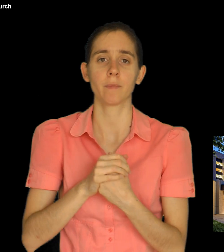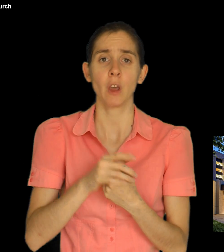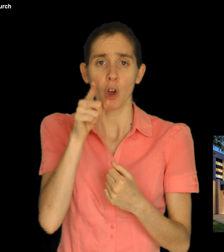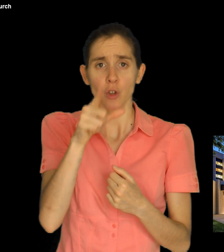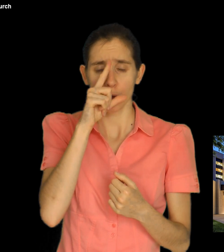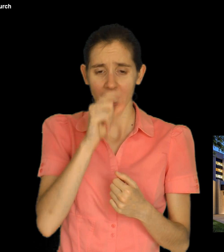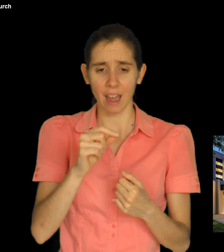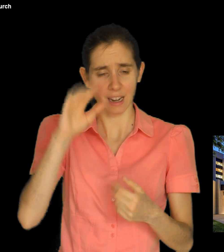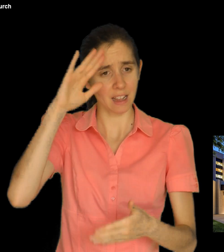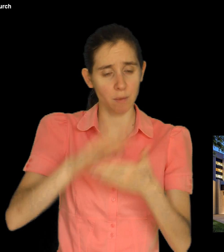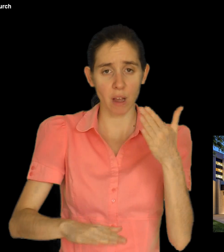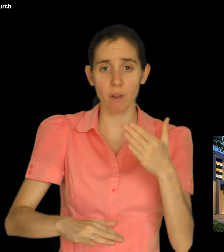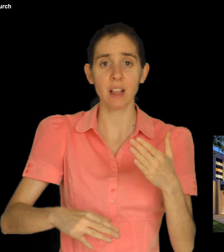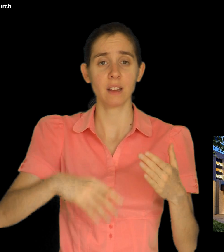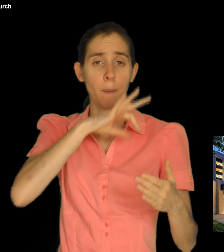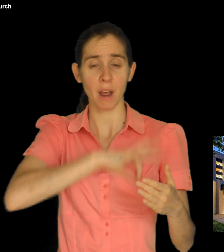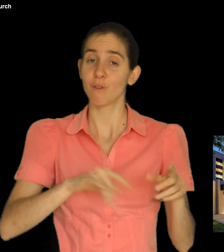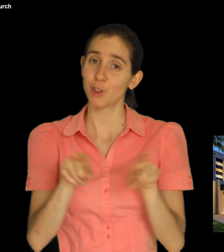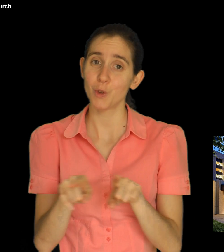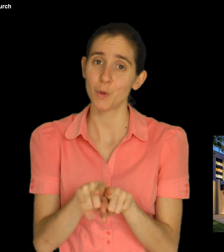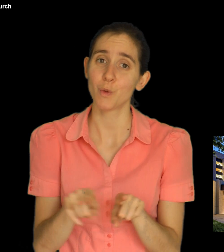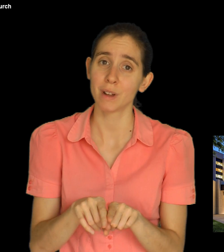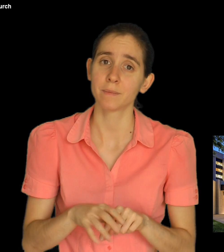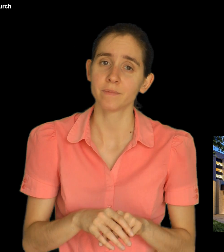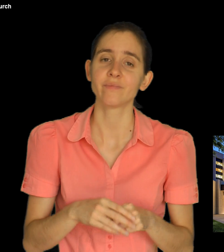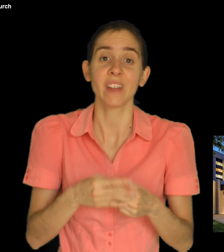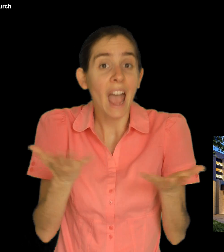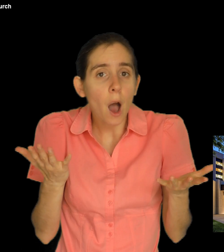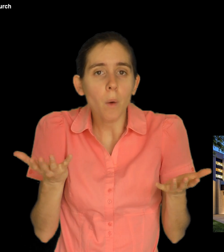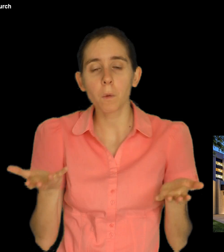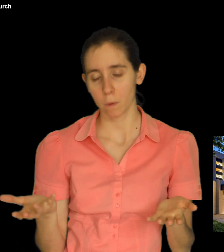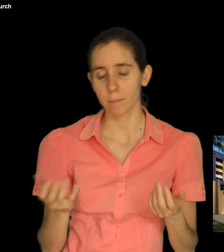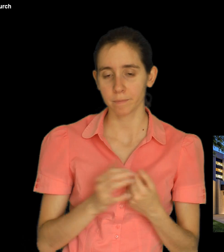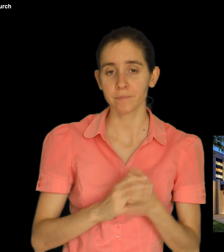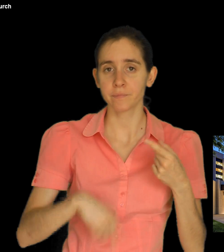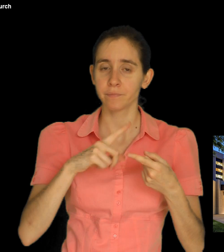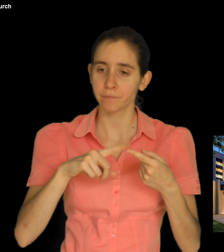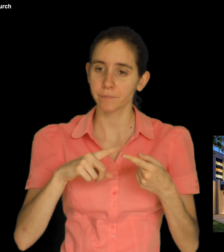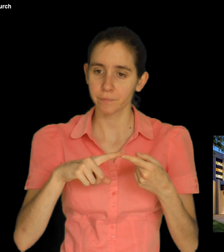these benefits. Here's how: First have a